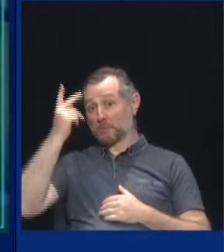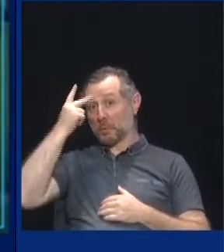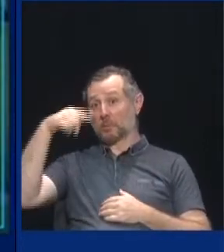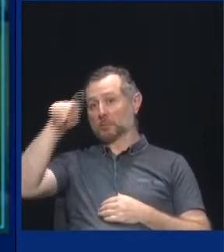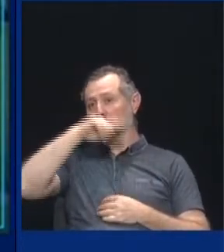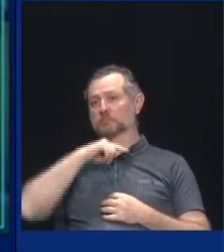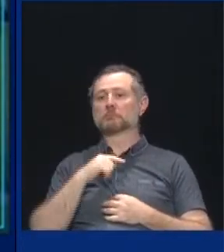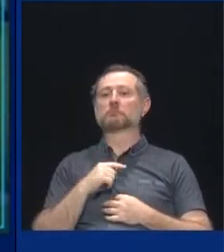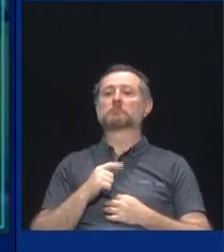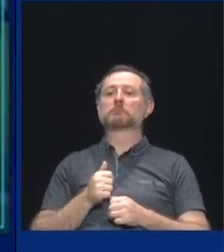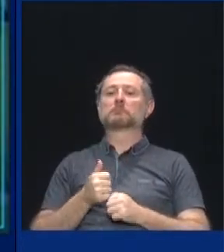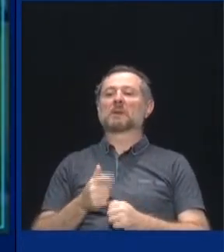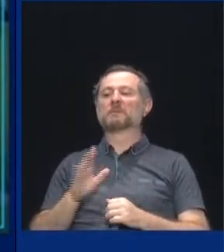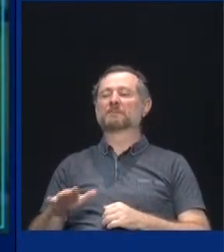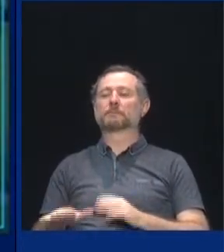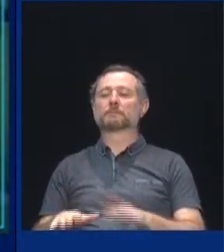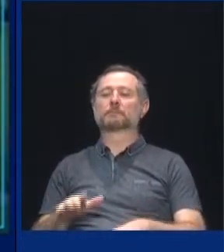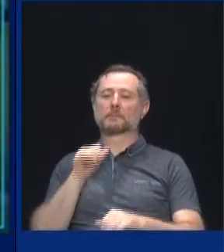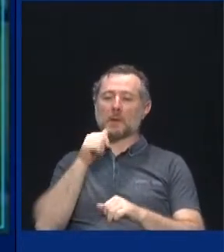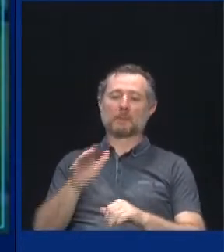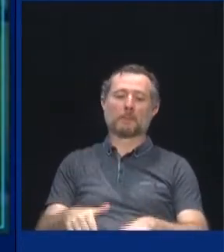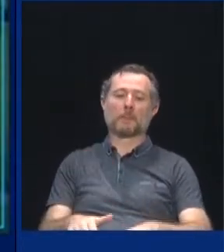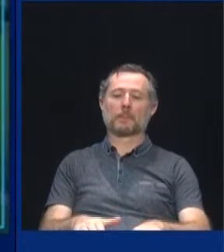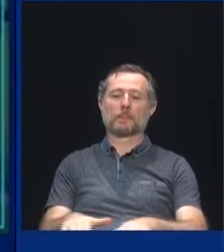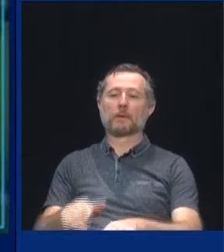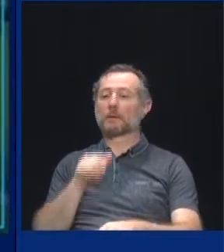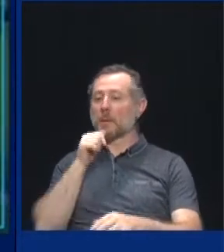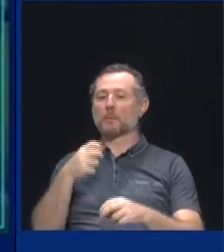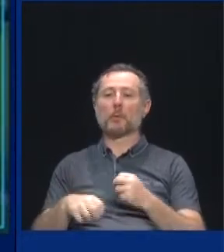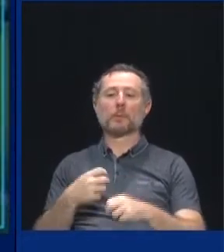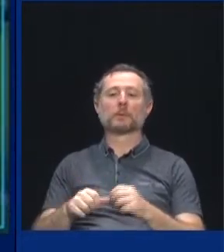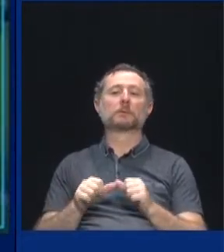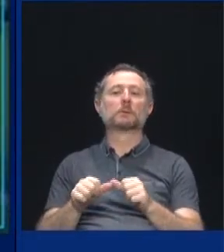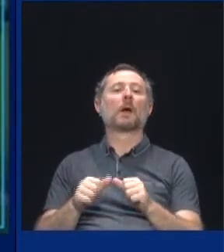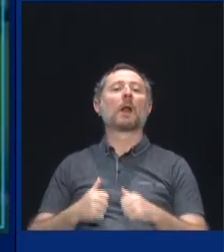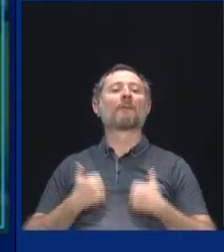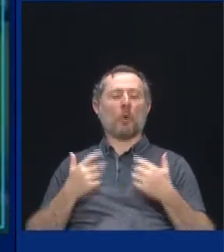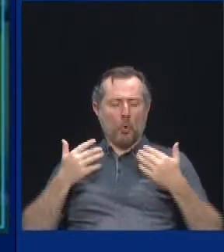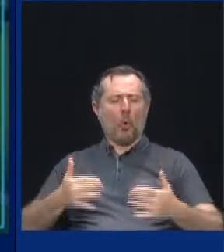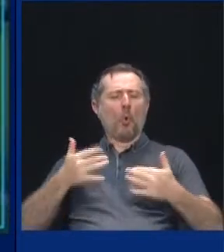DENIAL. SOME POLITICAL THEORIES TOOK TS